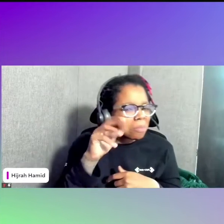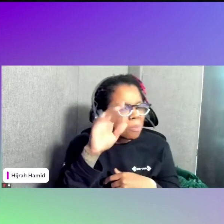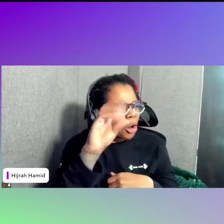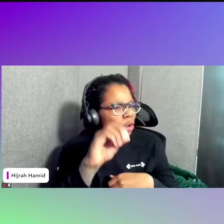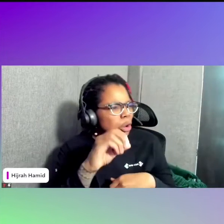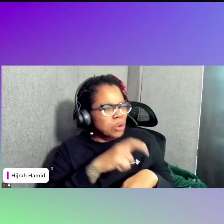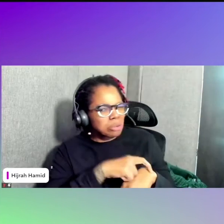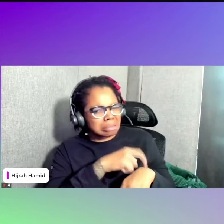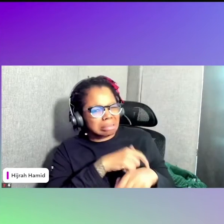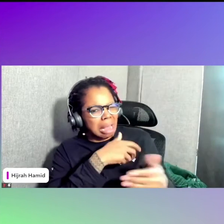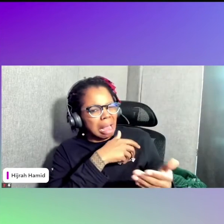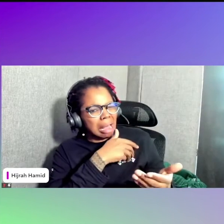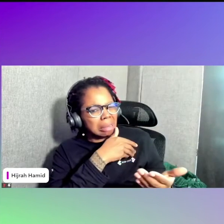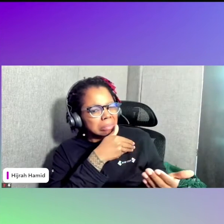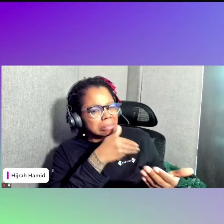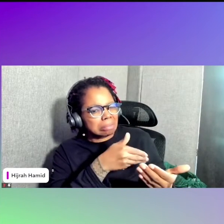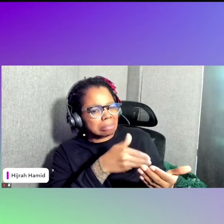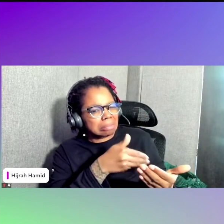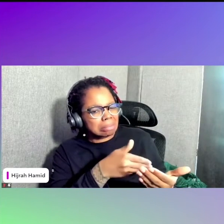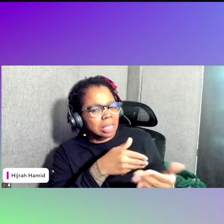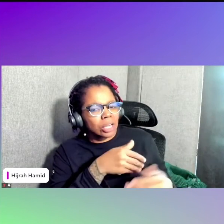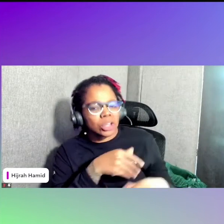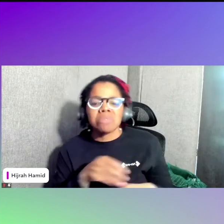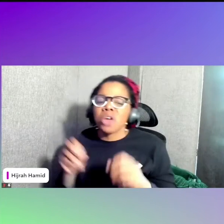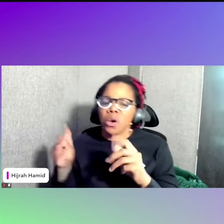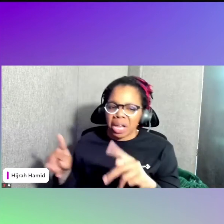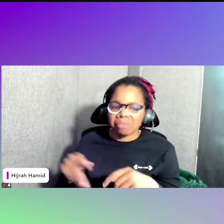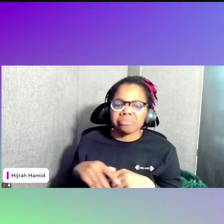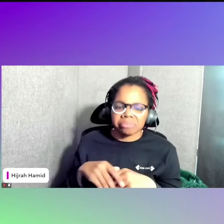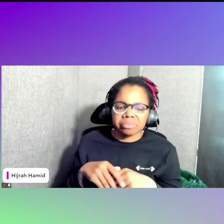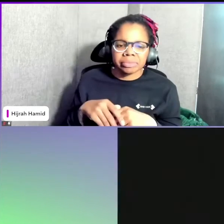We were trying this before. Consists from this group,